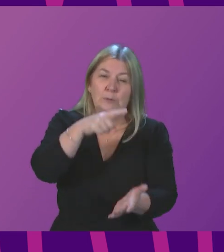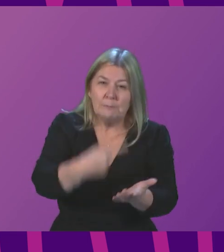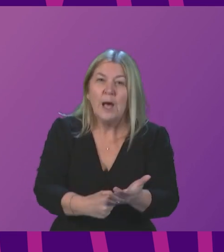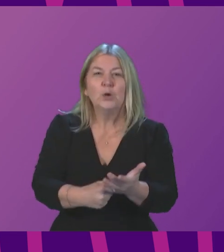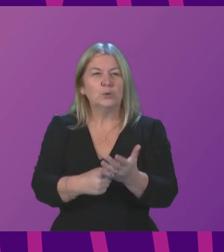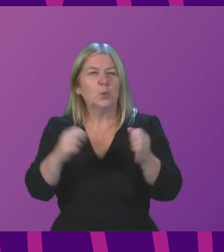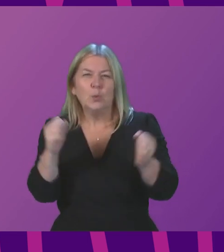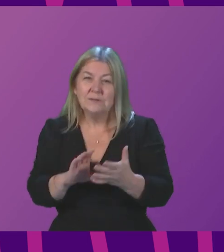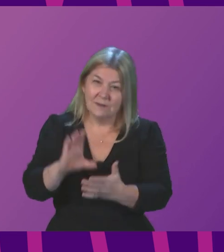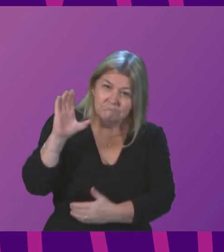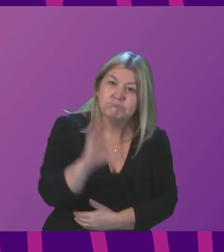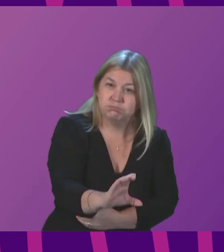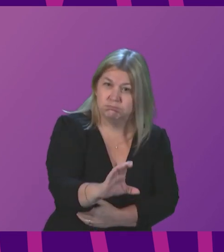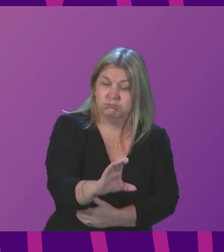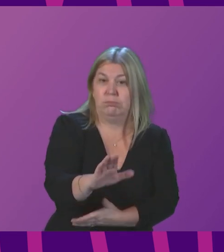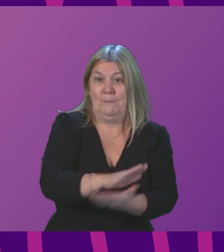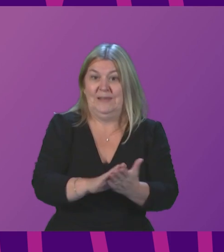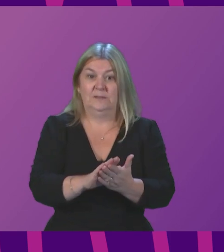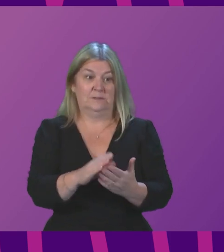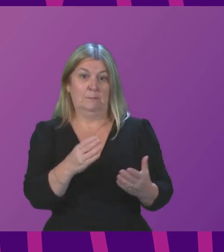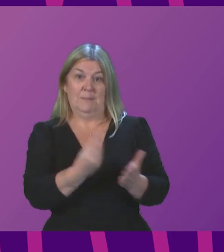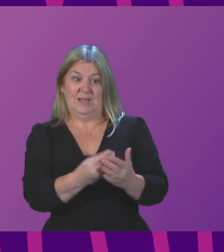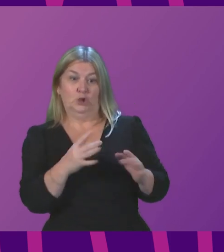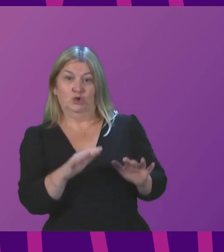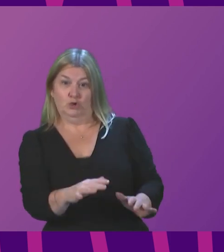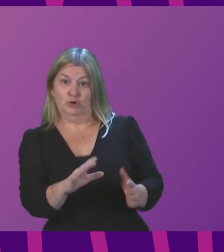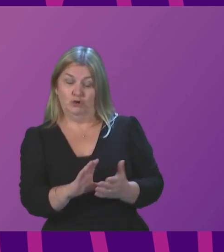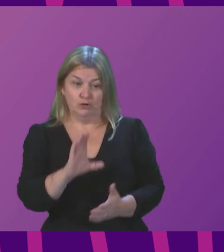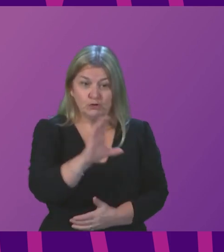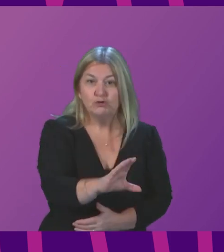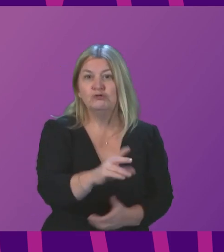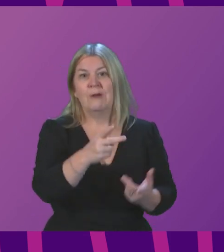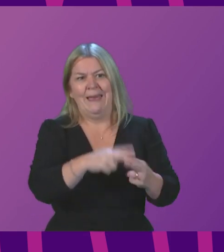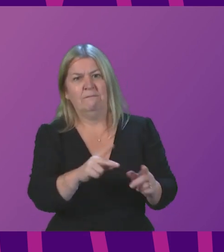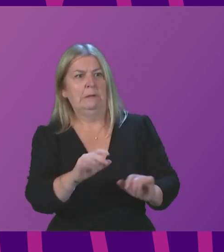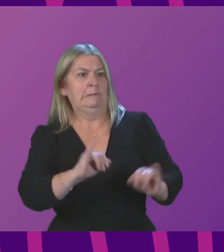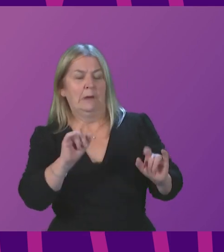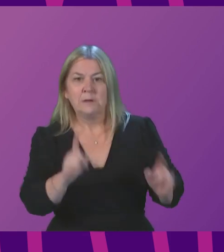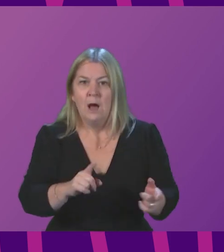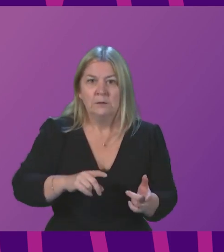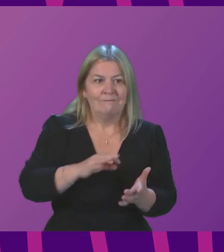financial support is available to those who are at risk of self-disconnecting or self-rationing.